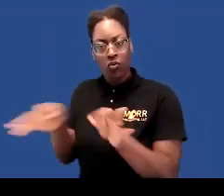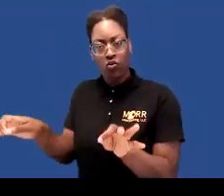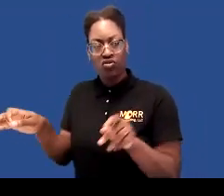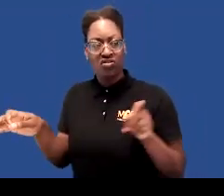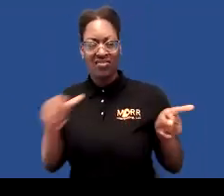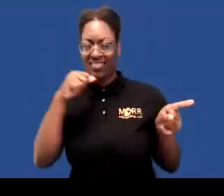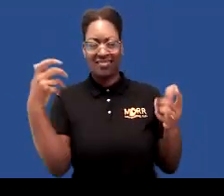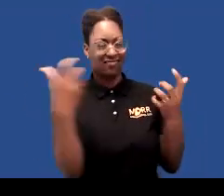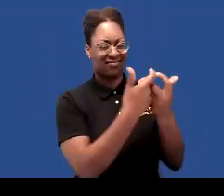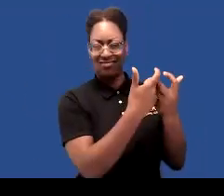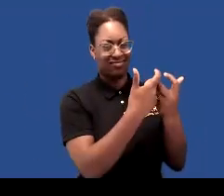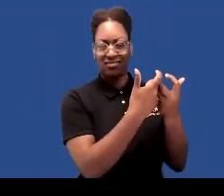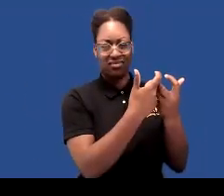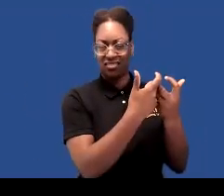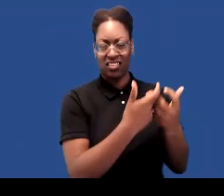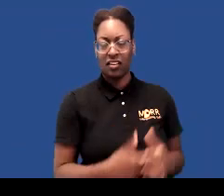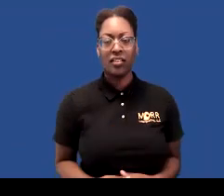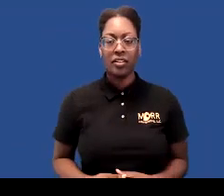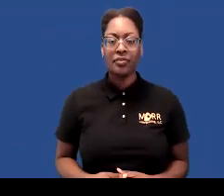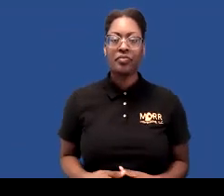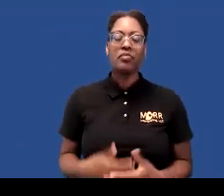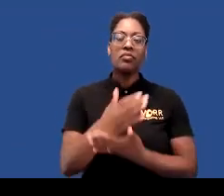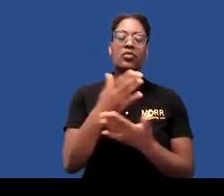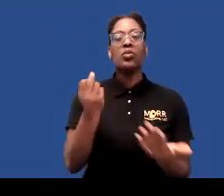"teaching grammar can potentially be racist," that's kind of what I mean.